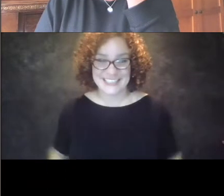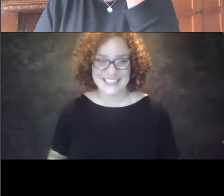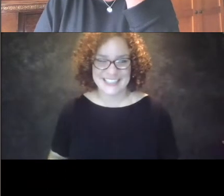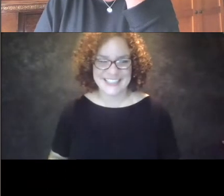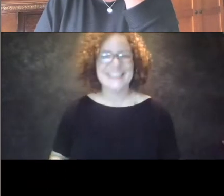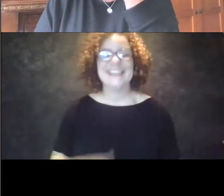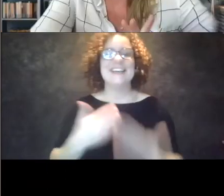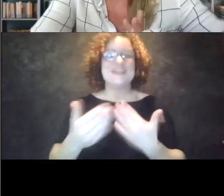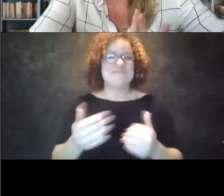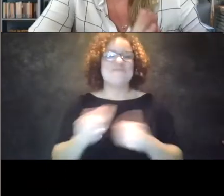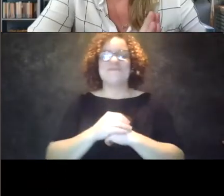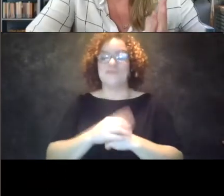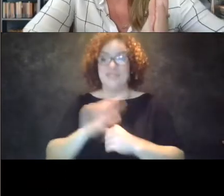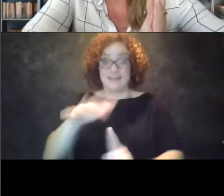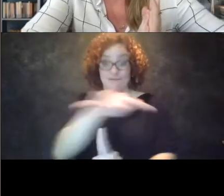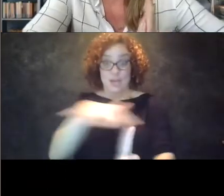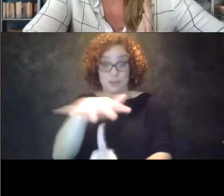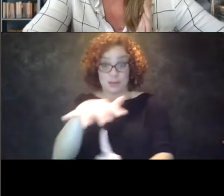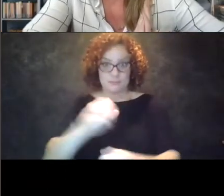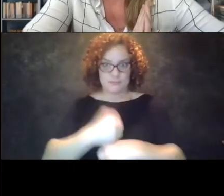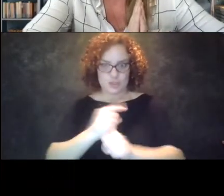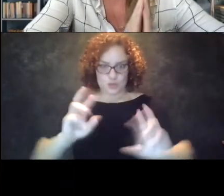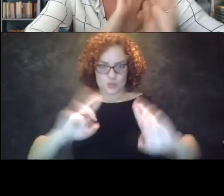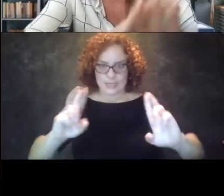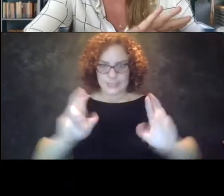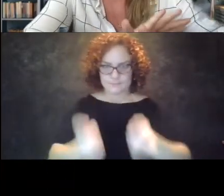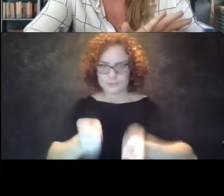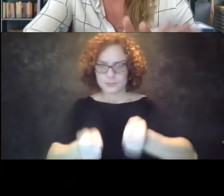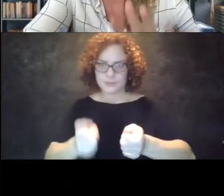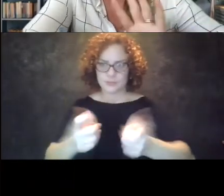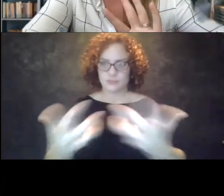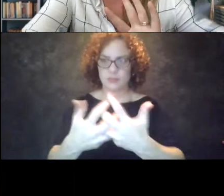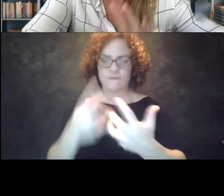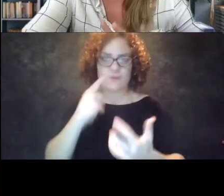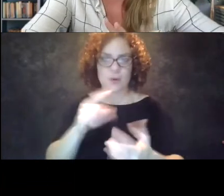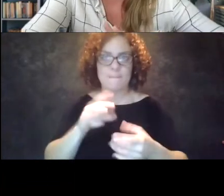the environment for these peer relationships so ability awarenesses I'm going to give you